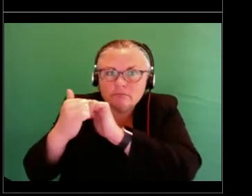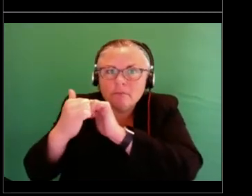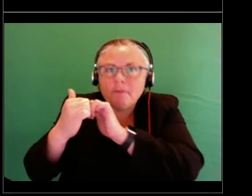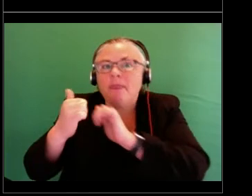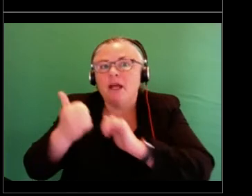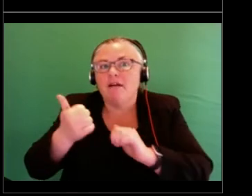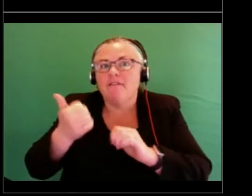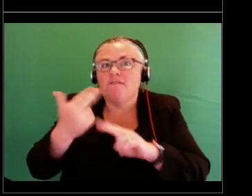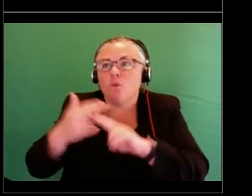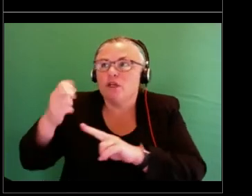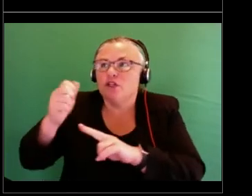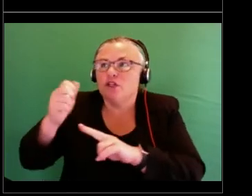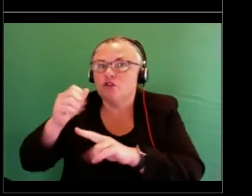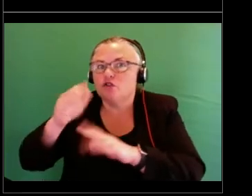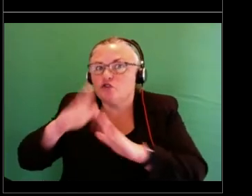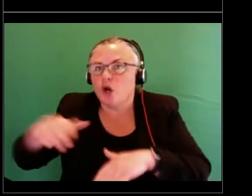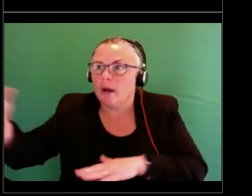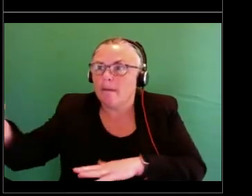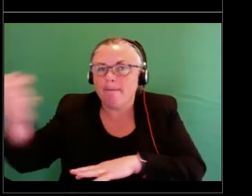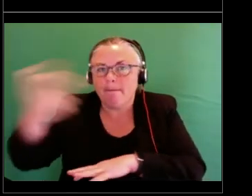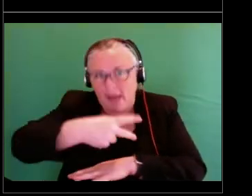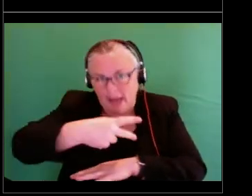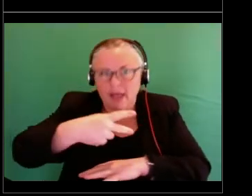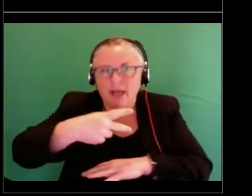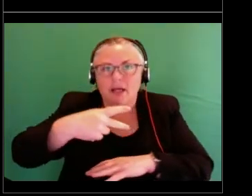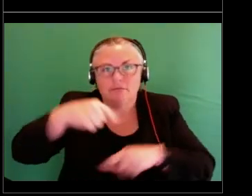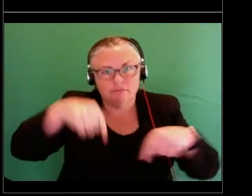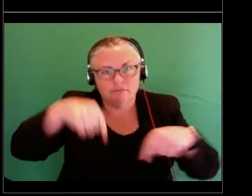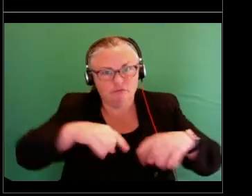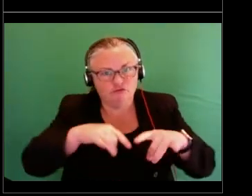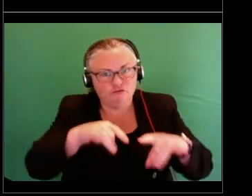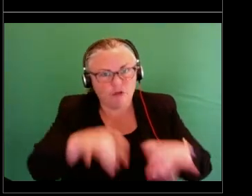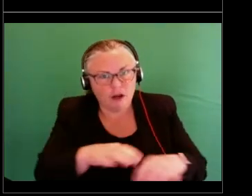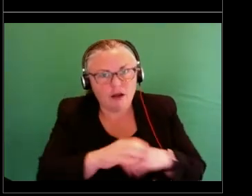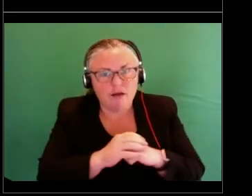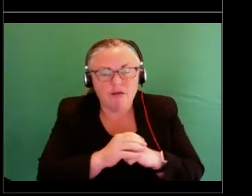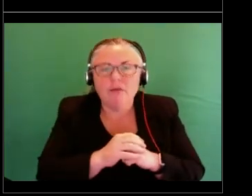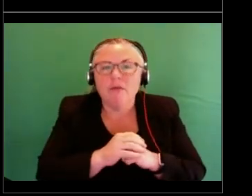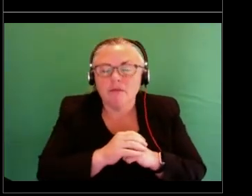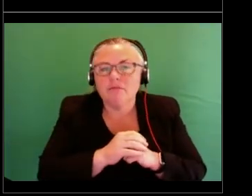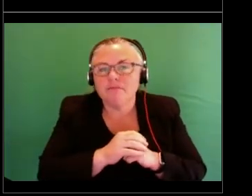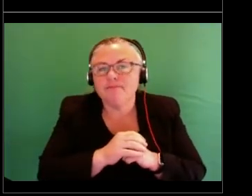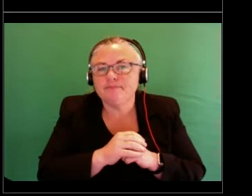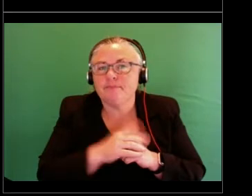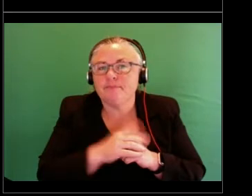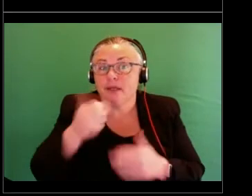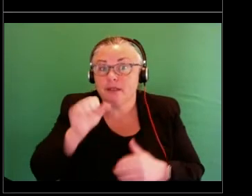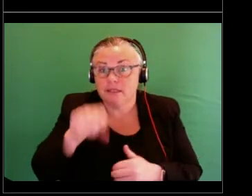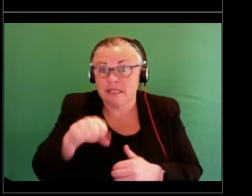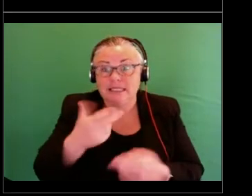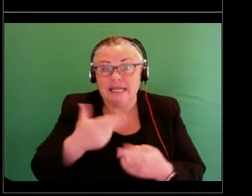so we can unpack what those issues, obtained the history of that matter, so then we can